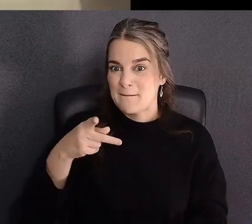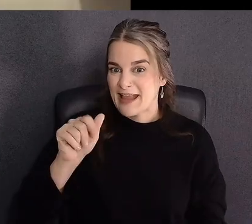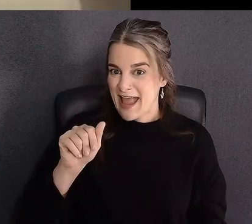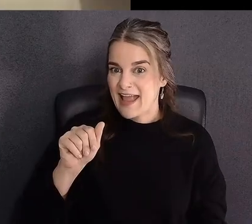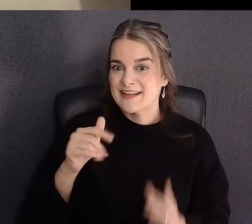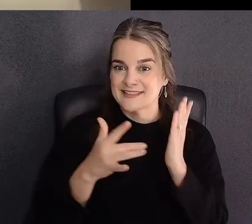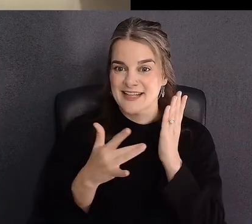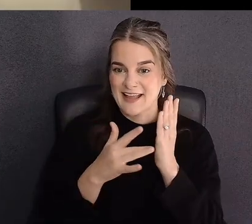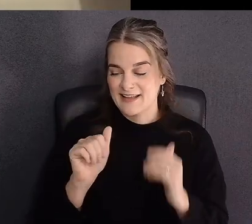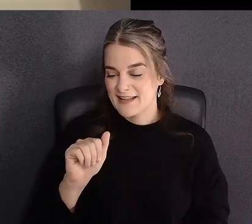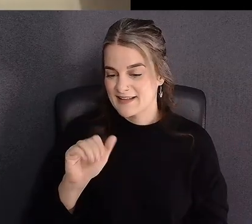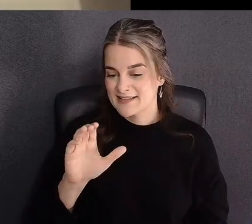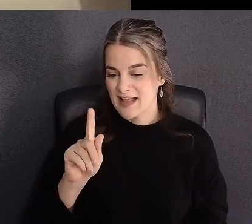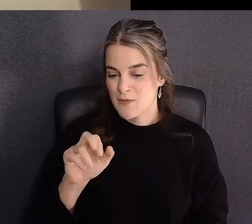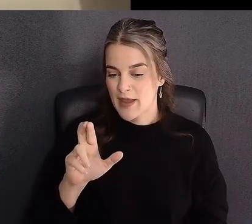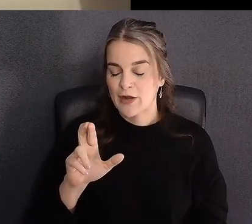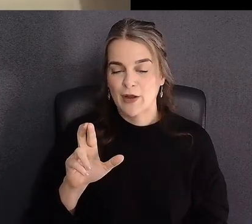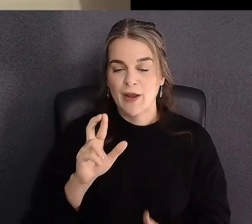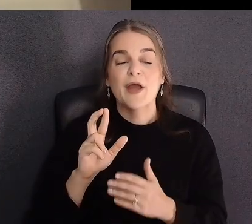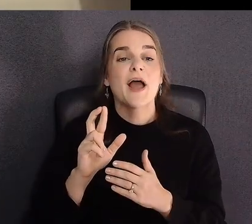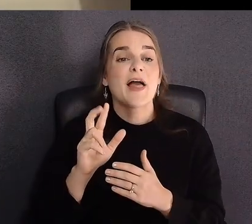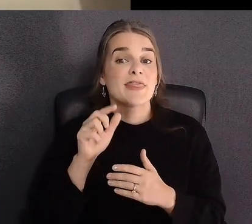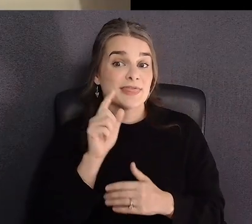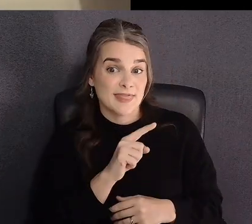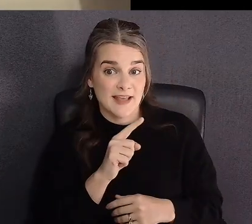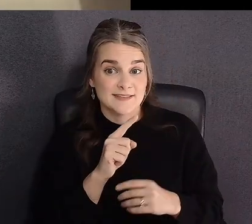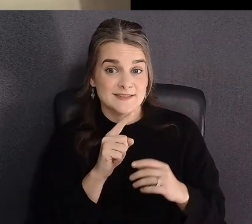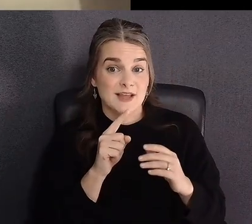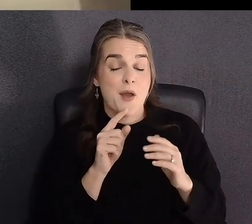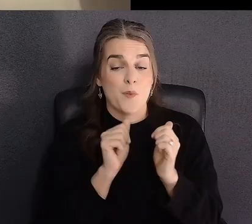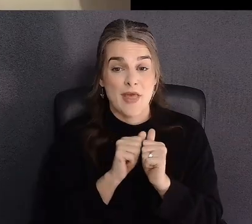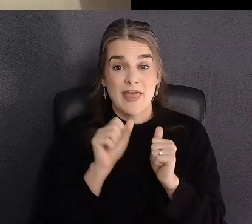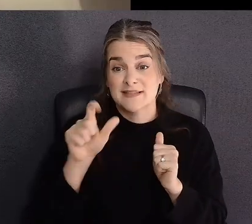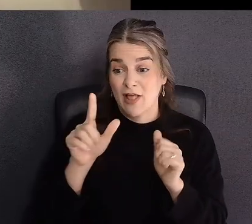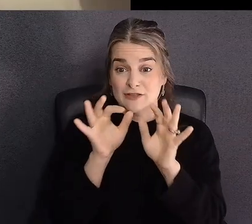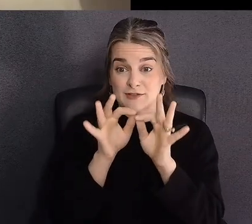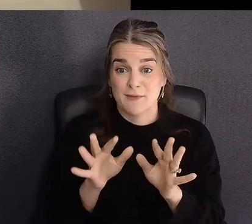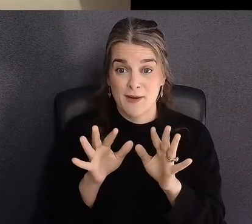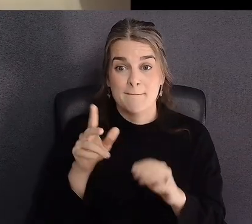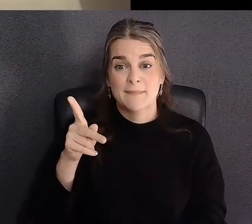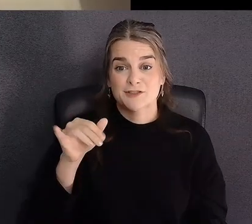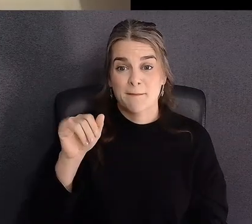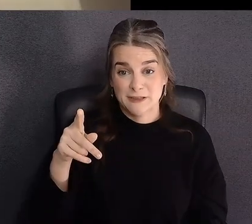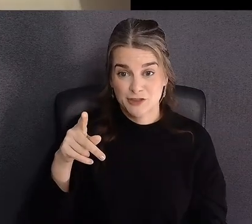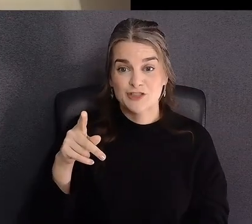That's where a recording of this with an ASL interpreter, picture-in-picture, will go once it's edited.